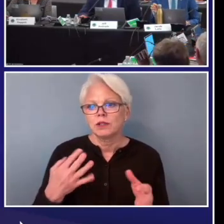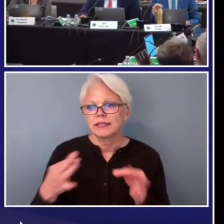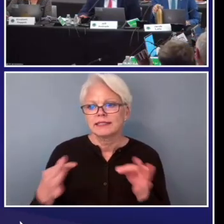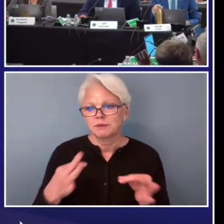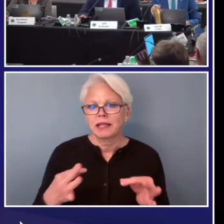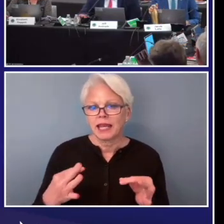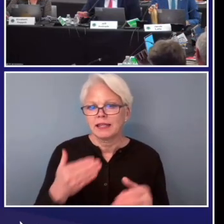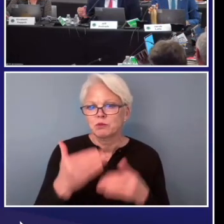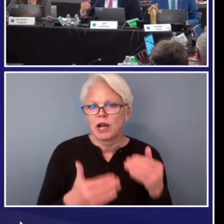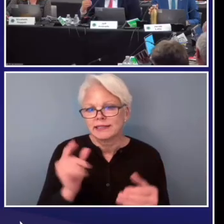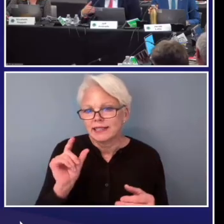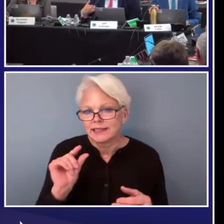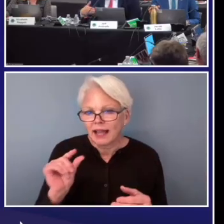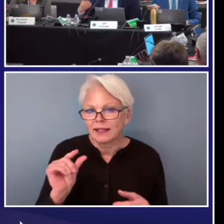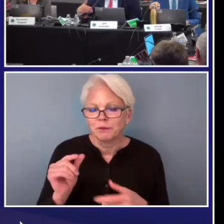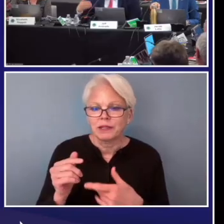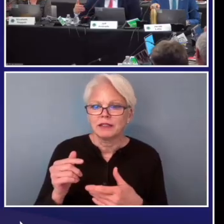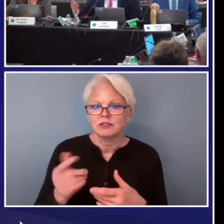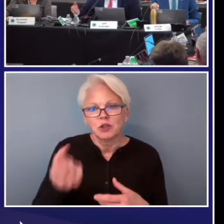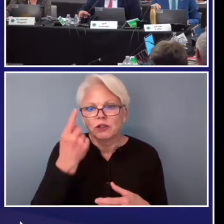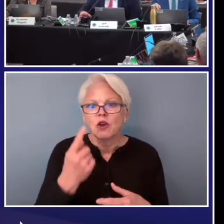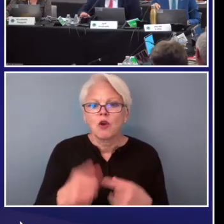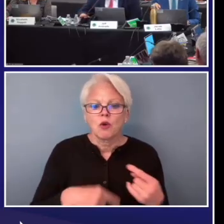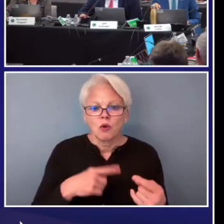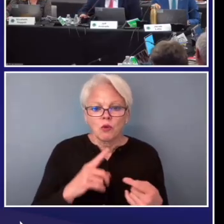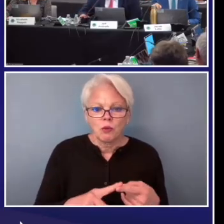So so you understand when they actually become a recognizer creditor.